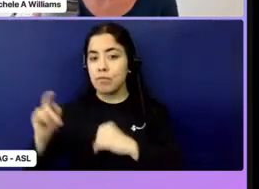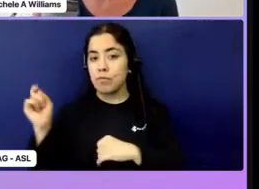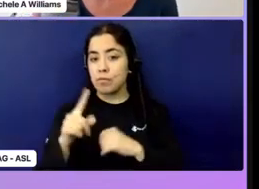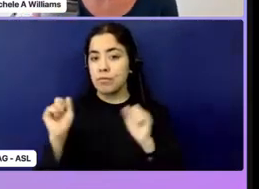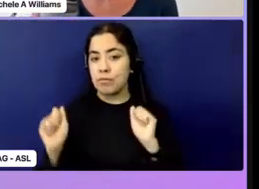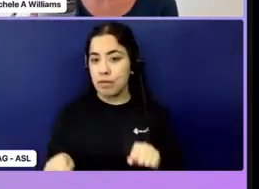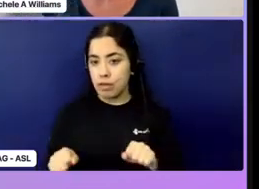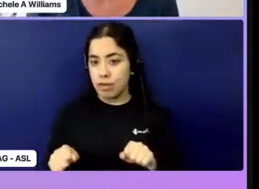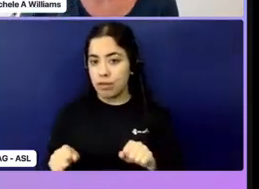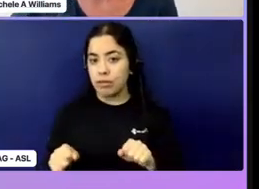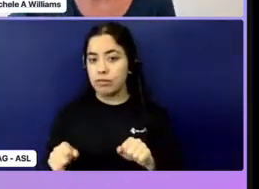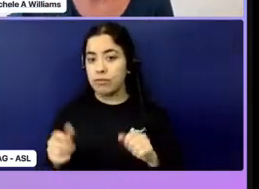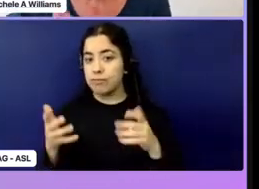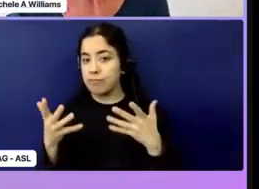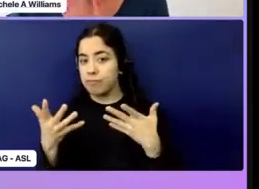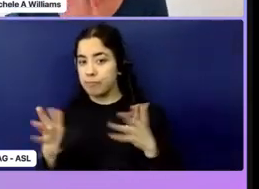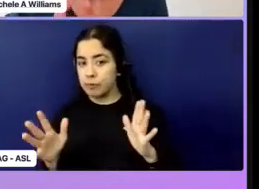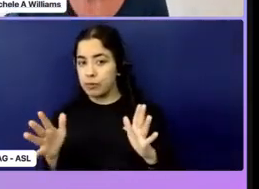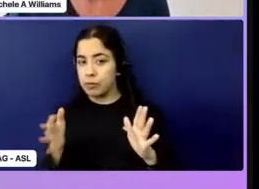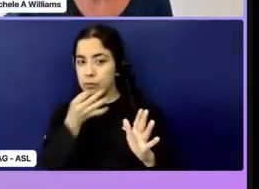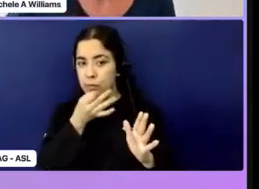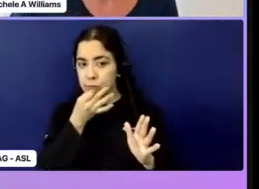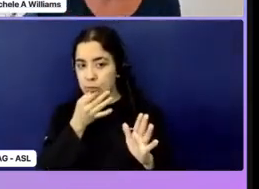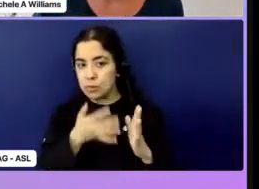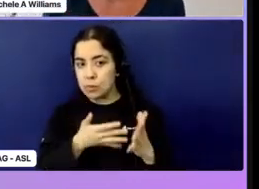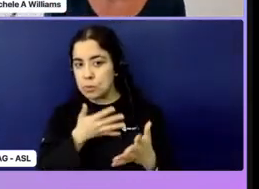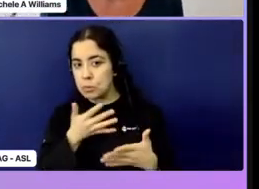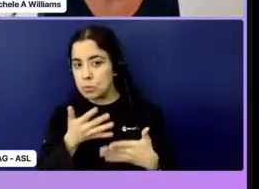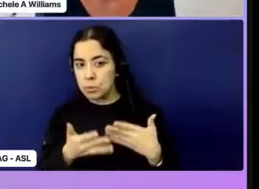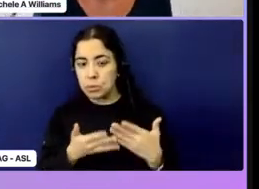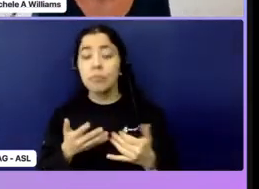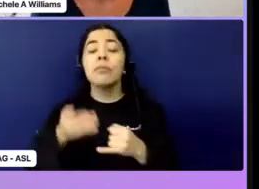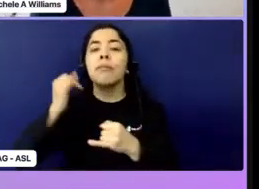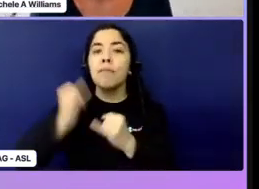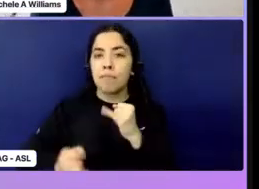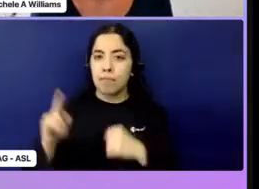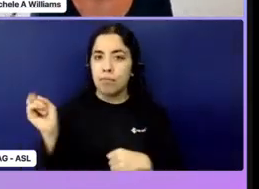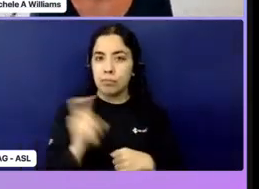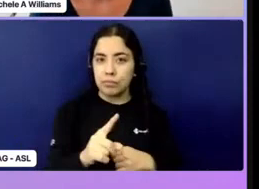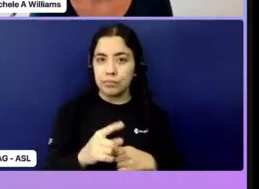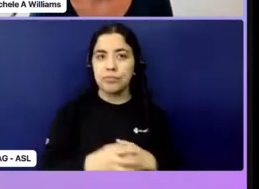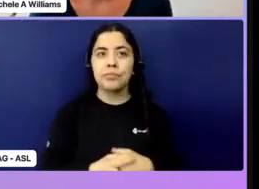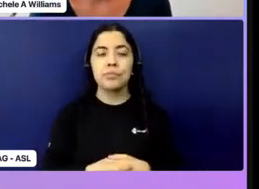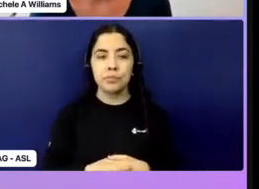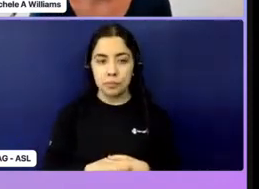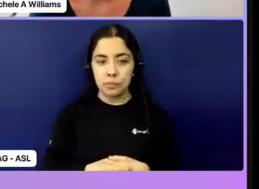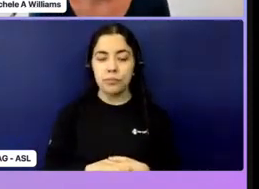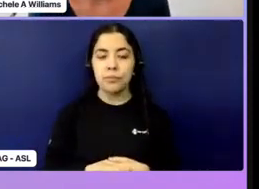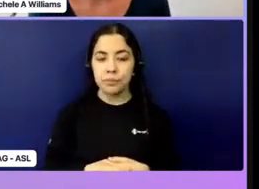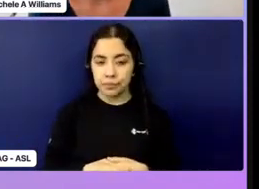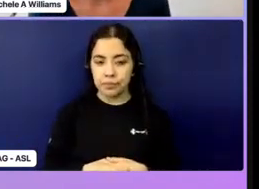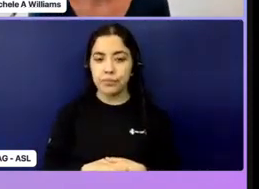really valuable information. We have time for one more question, and then we will